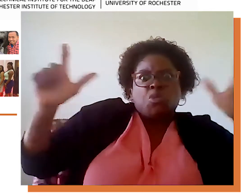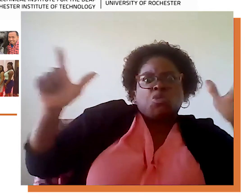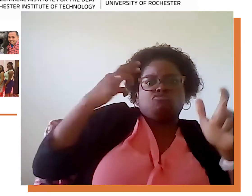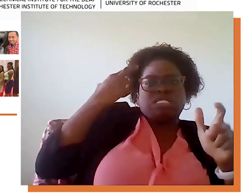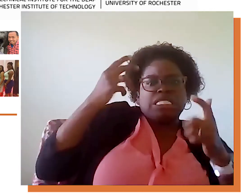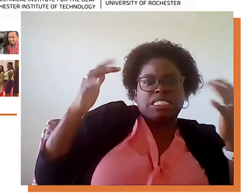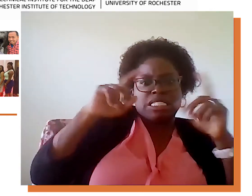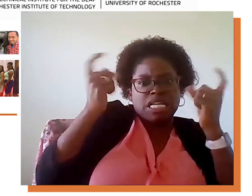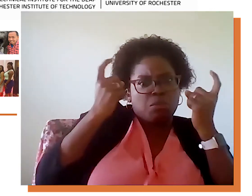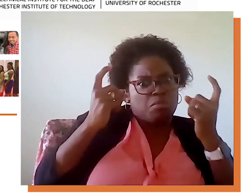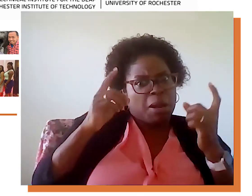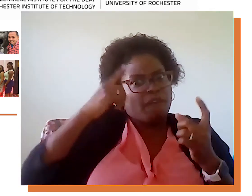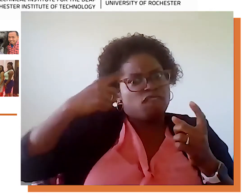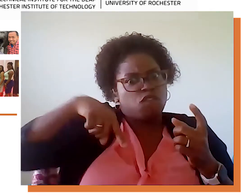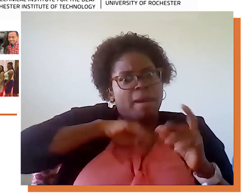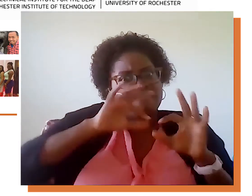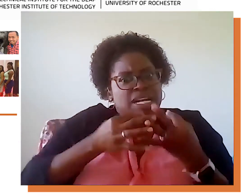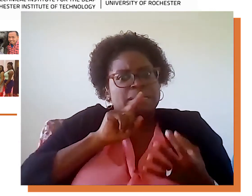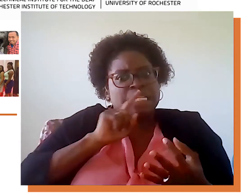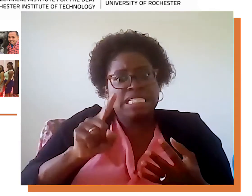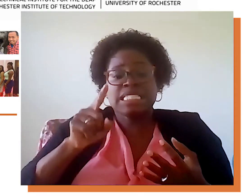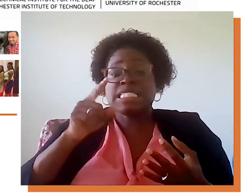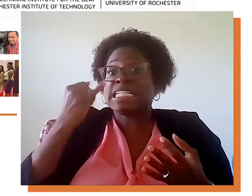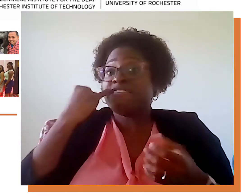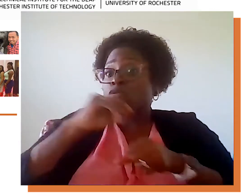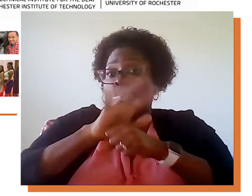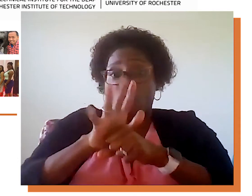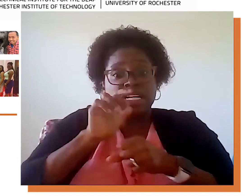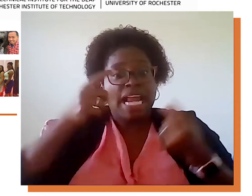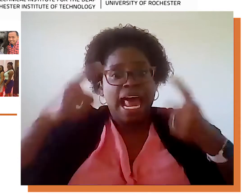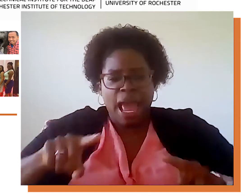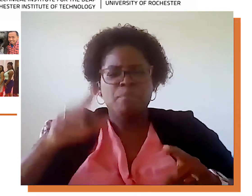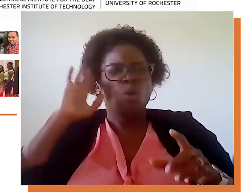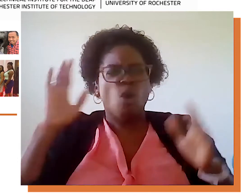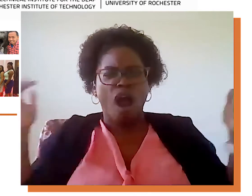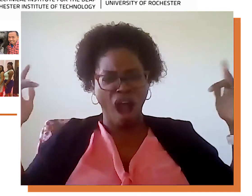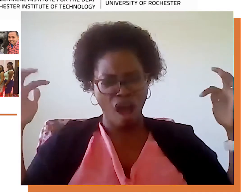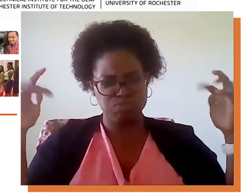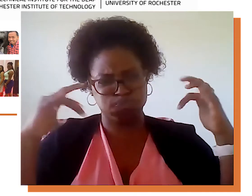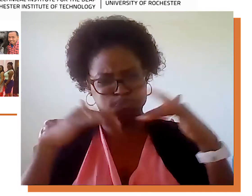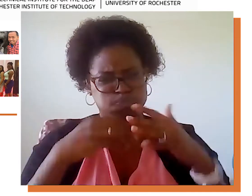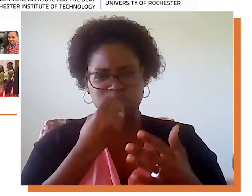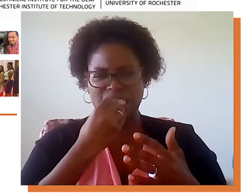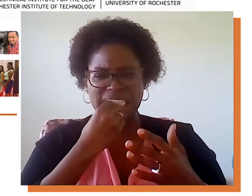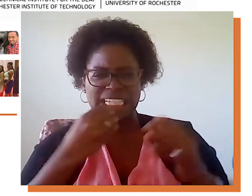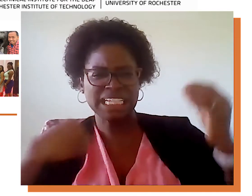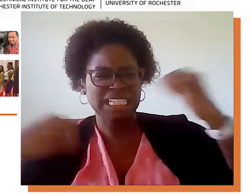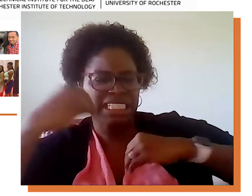And they don't have to be for big reasons. Your family and friends will be with you through all of it. With this whole coronavirus,